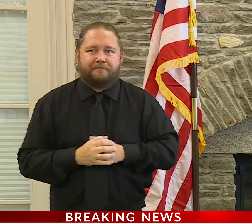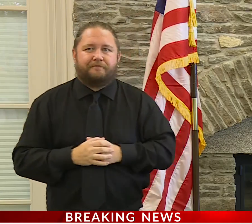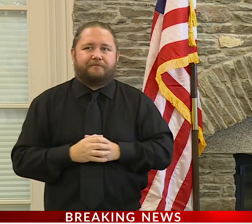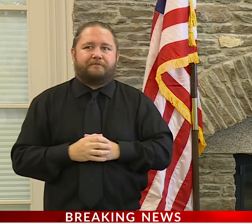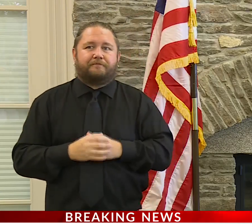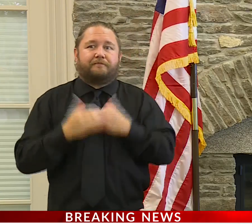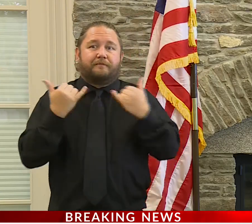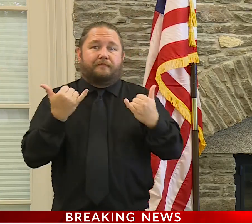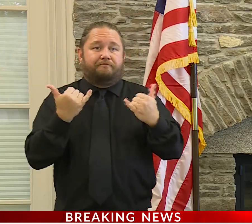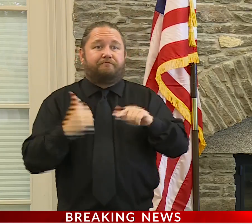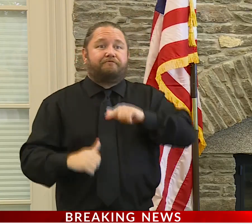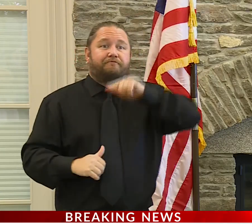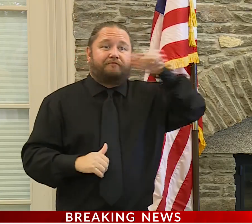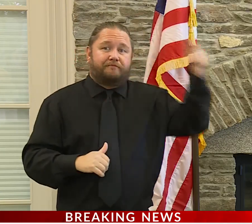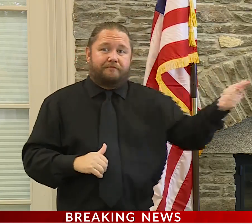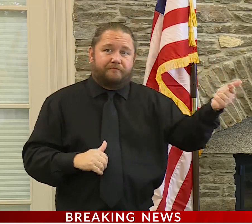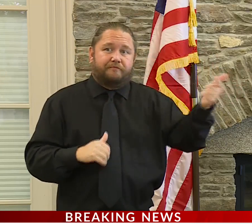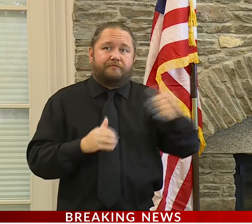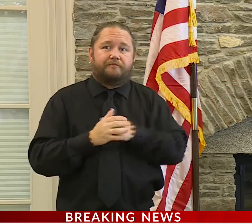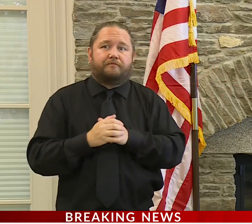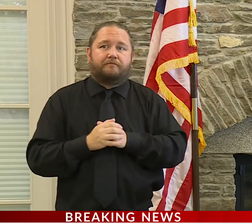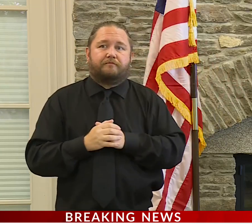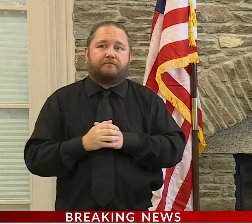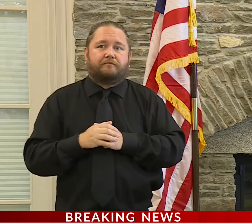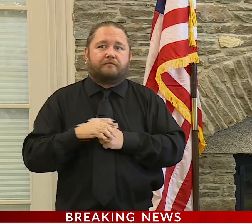WITH THAT. I JUST WANT TO SAY